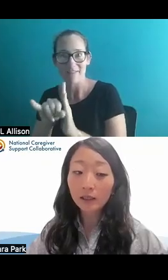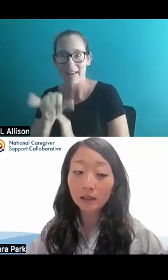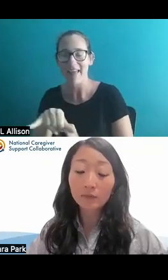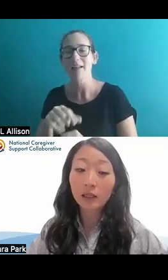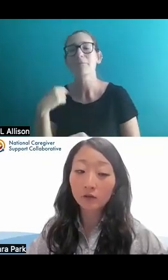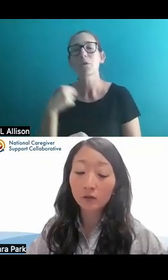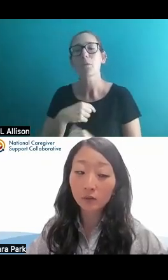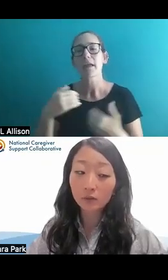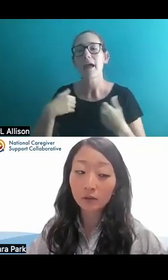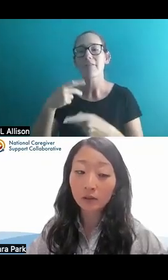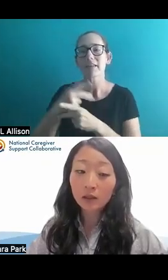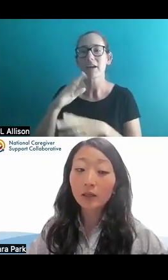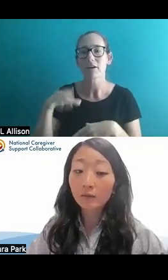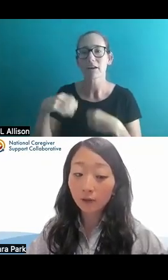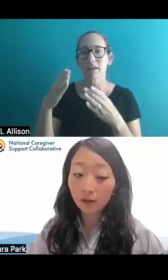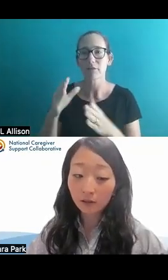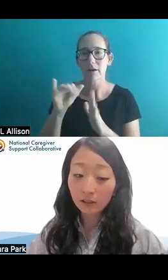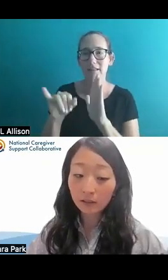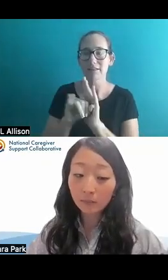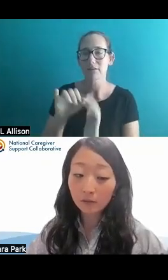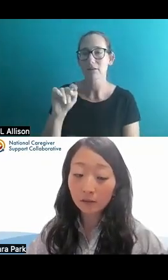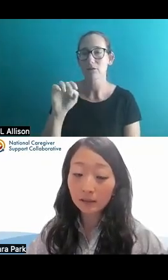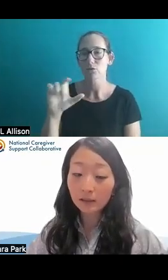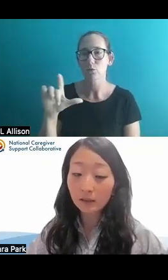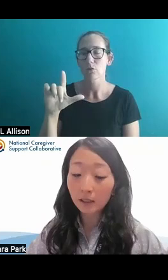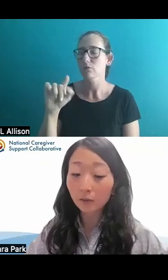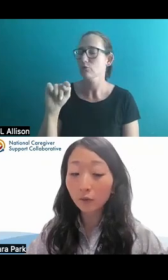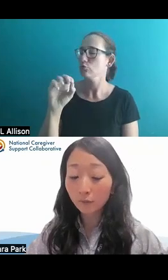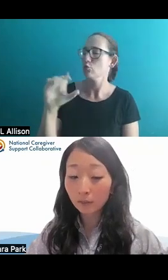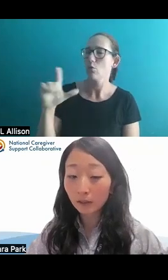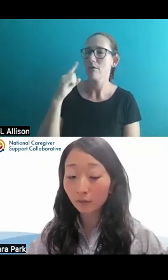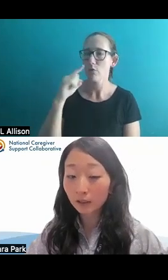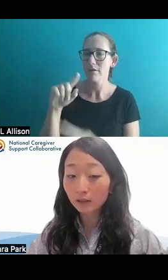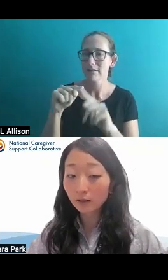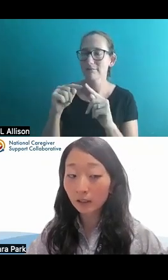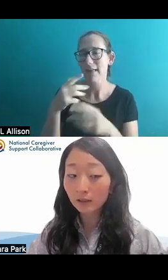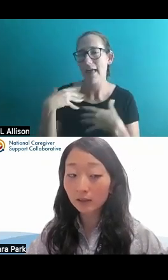identification tool again for healthcare team members that'll hopefully be released on the NCSC